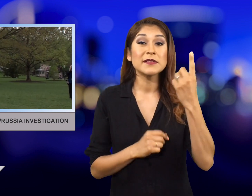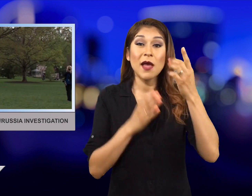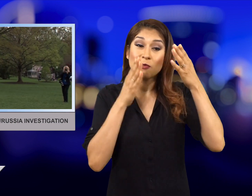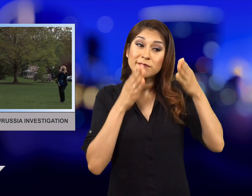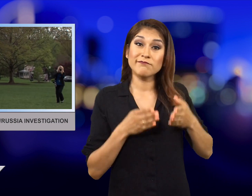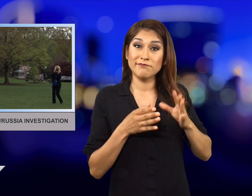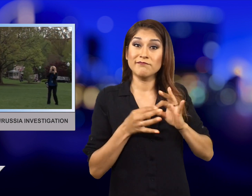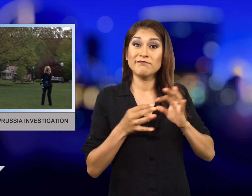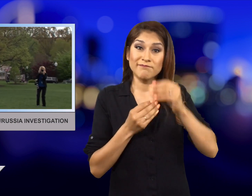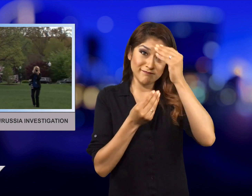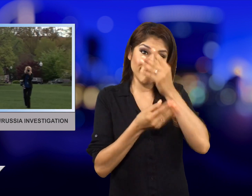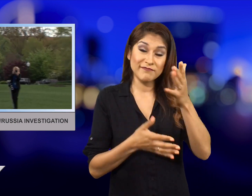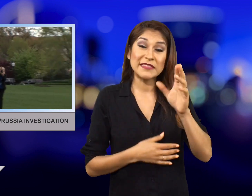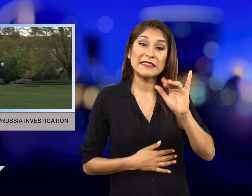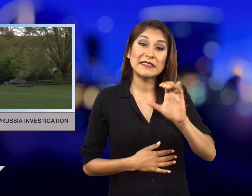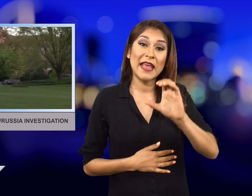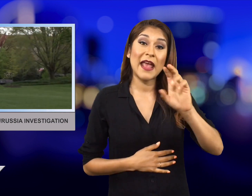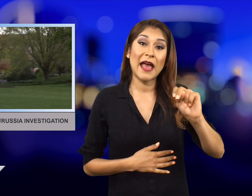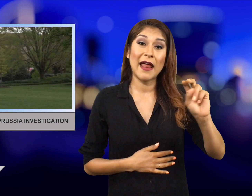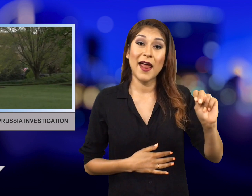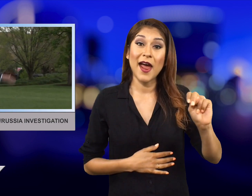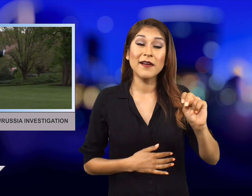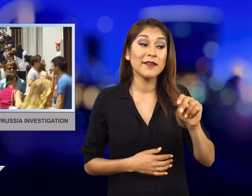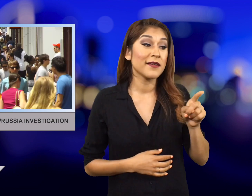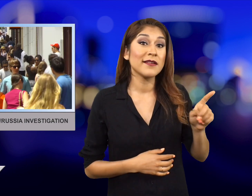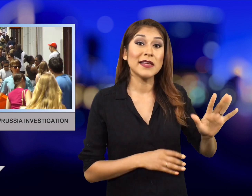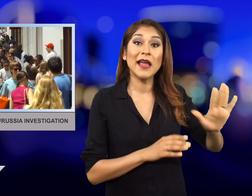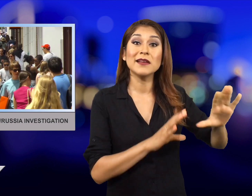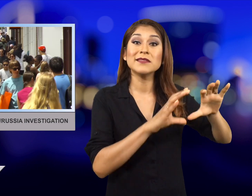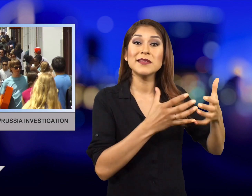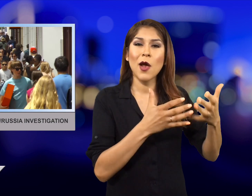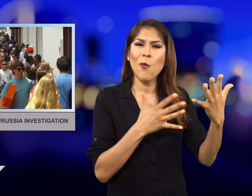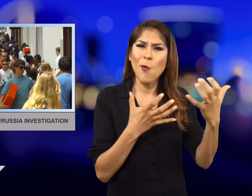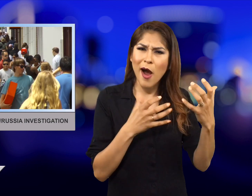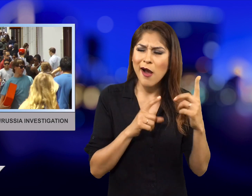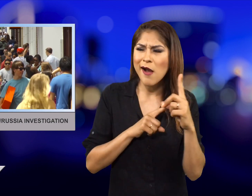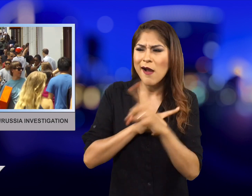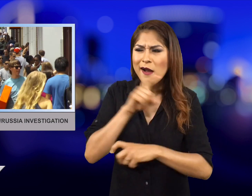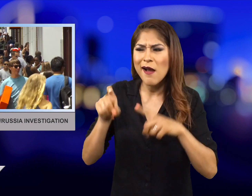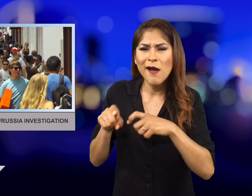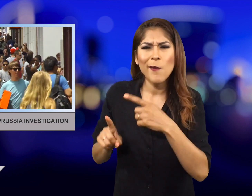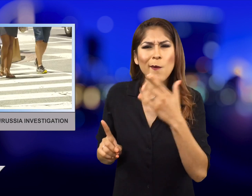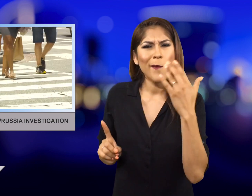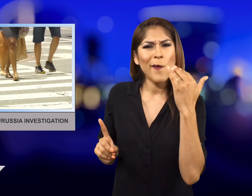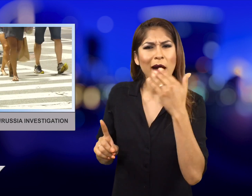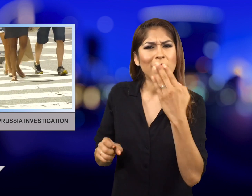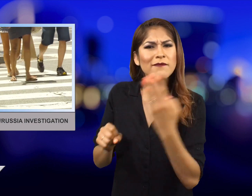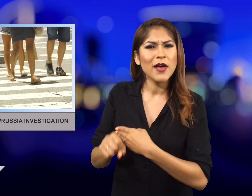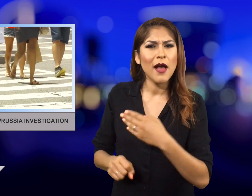Sources tell CNN that Mueller's team also wants to question the president about his